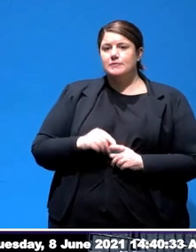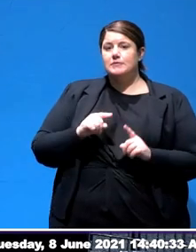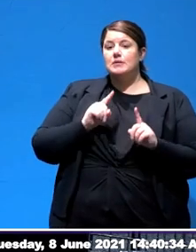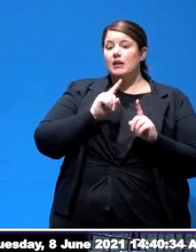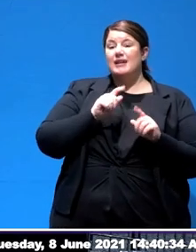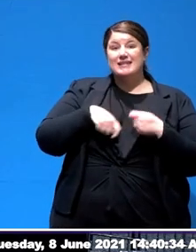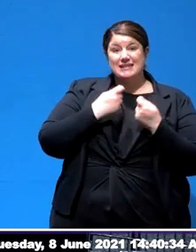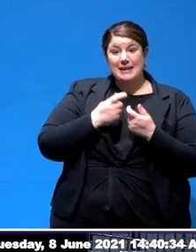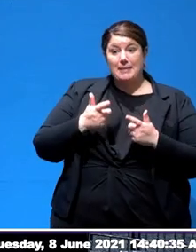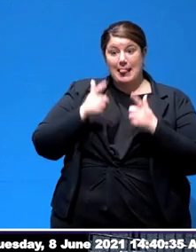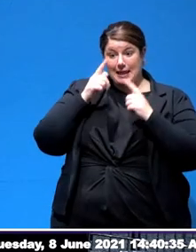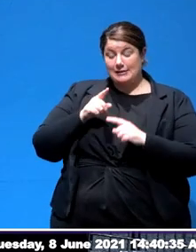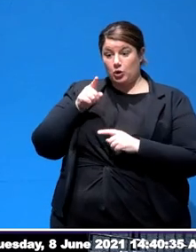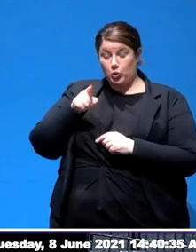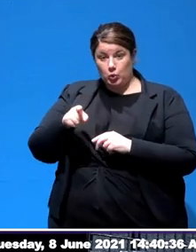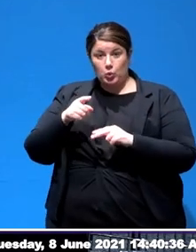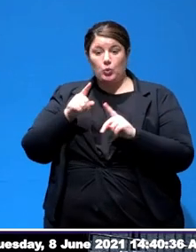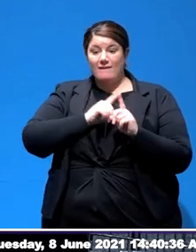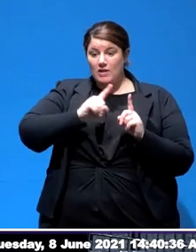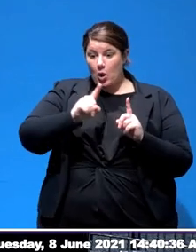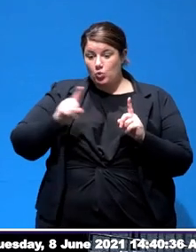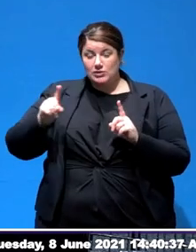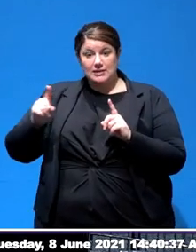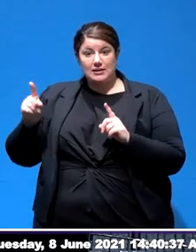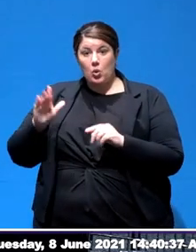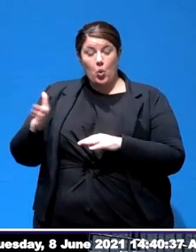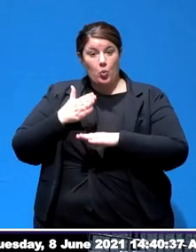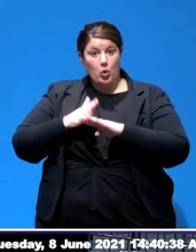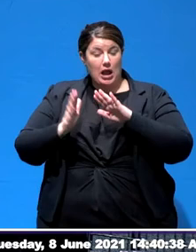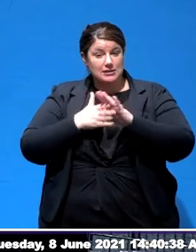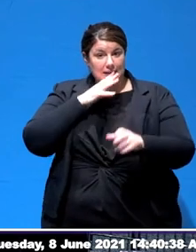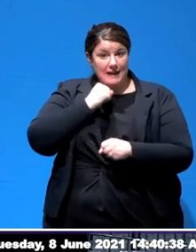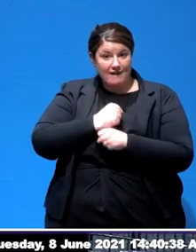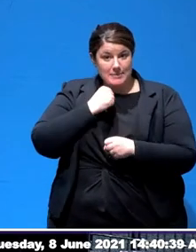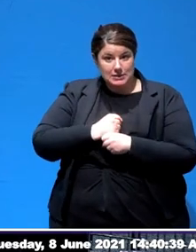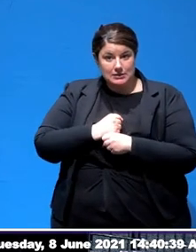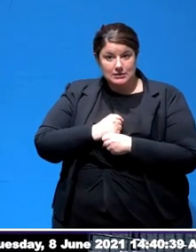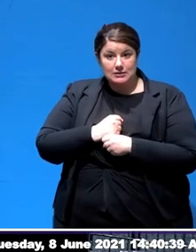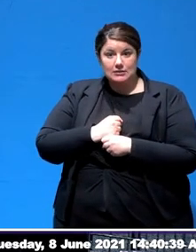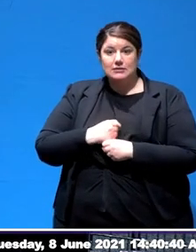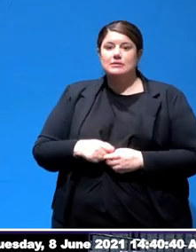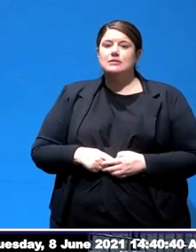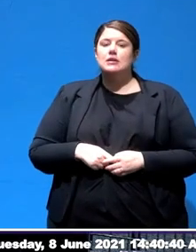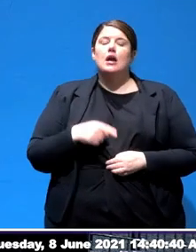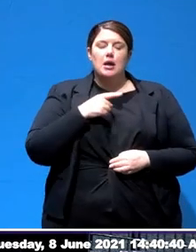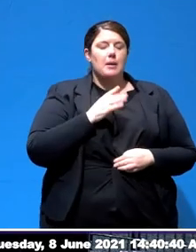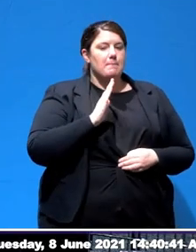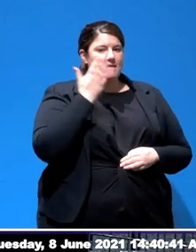Leaders and yourself, you are all government employees; is that correct? Yes. There were no team leaders in the structure. I was the equivalent.